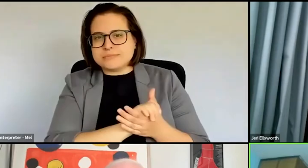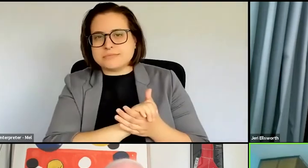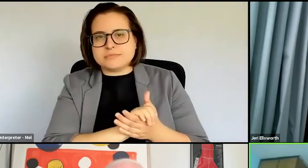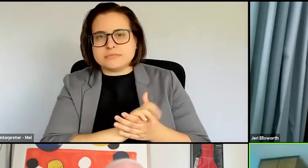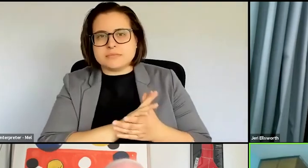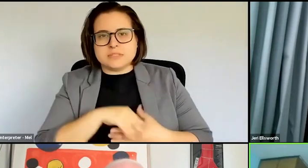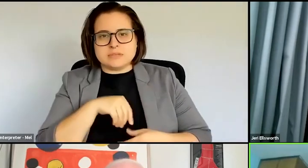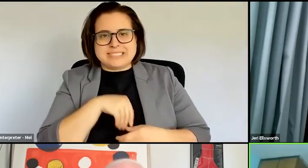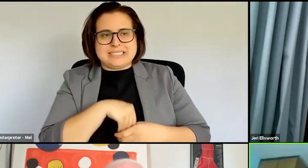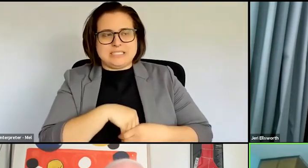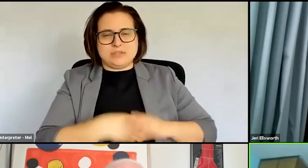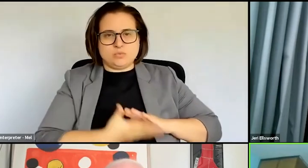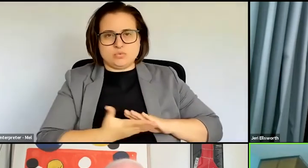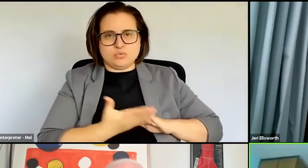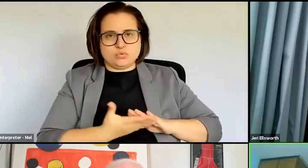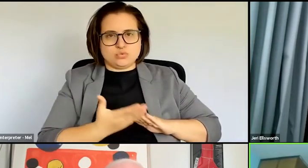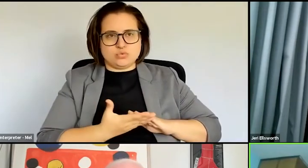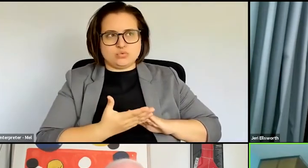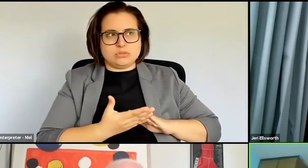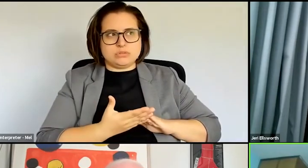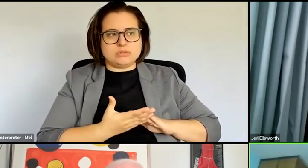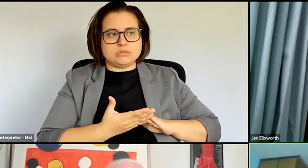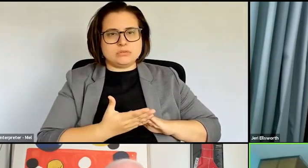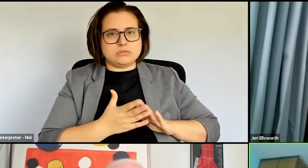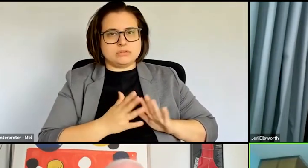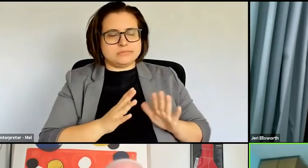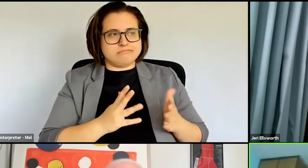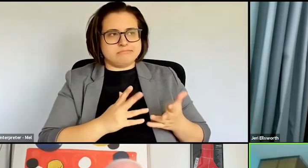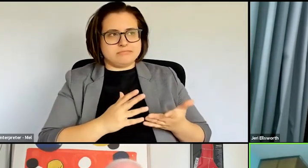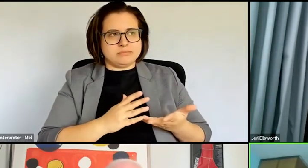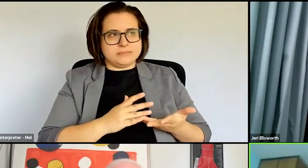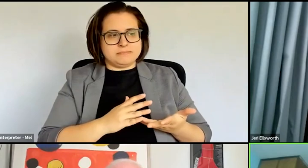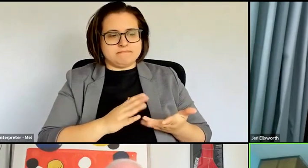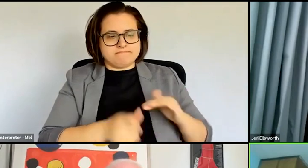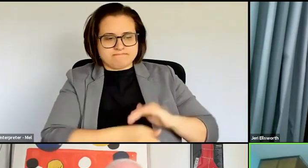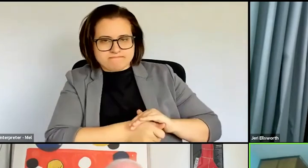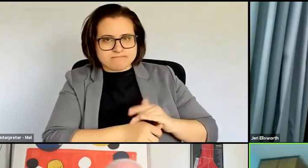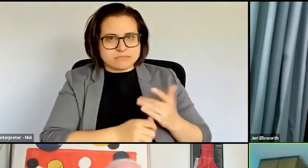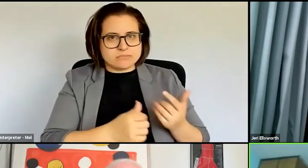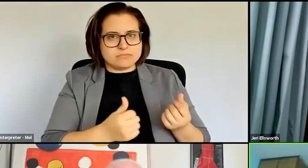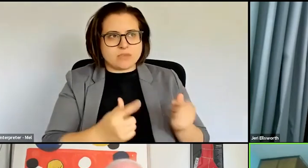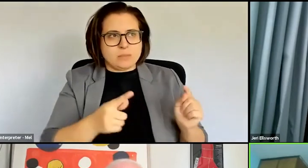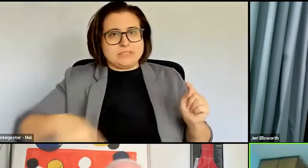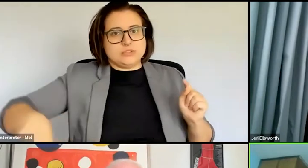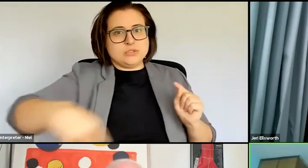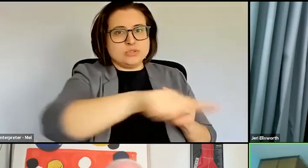be exposed for people to understand, or to be able to have facility with their interface? Do we have